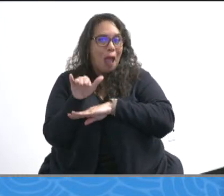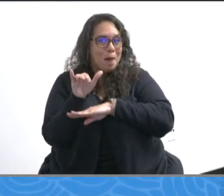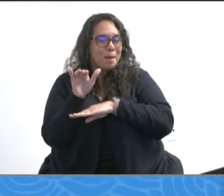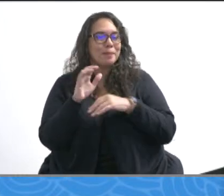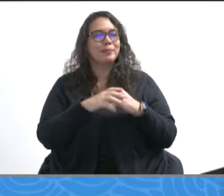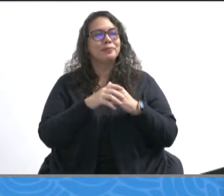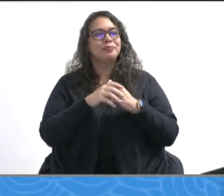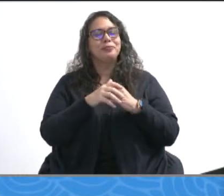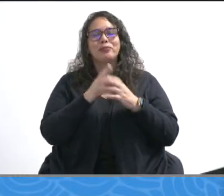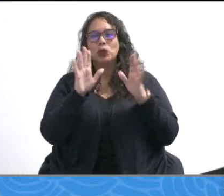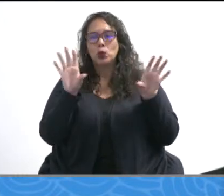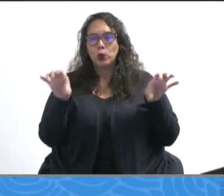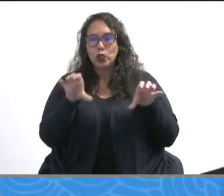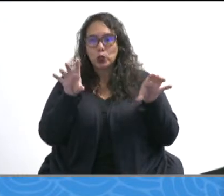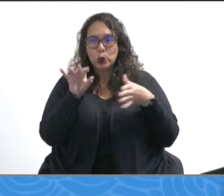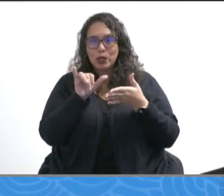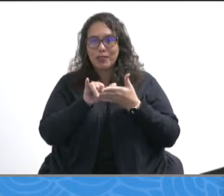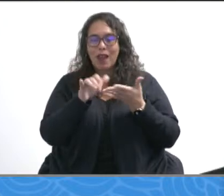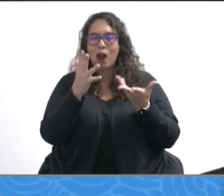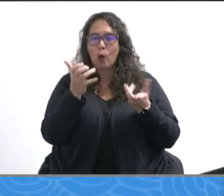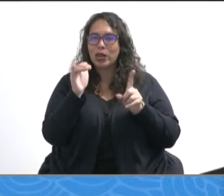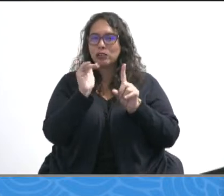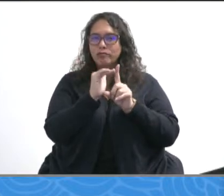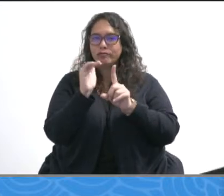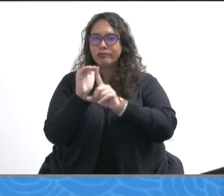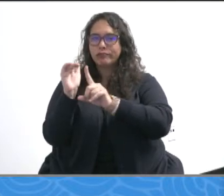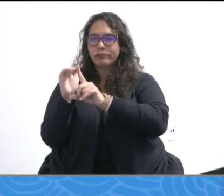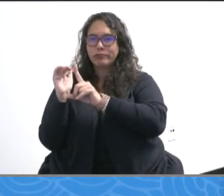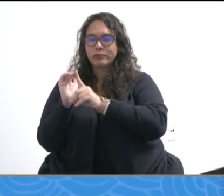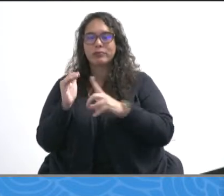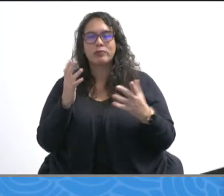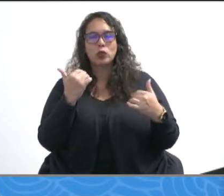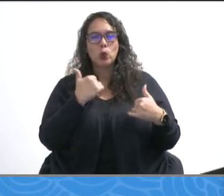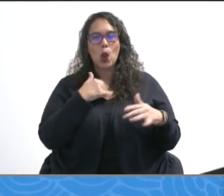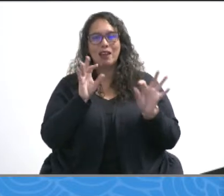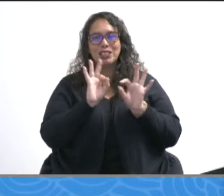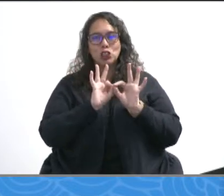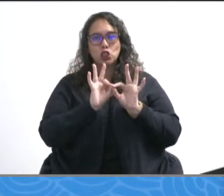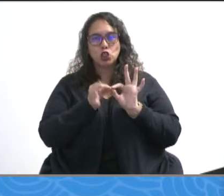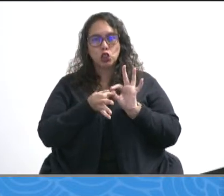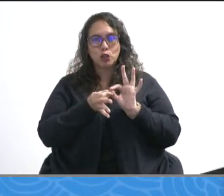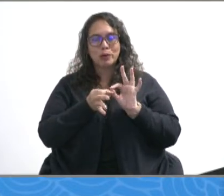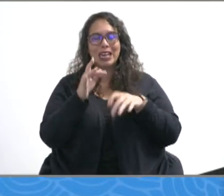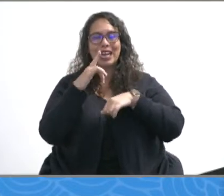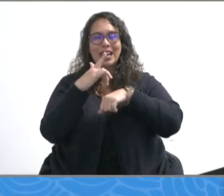As we do that, I want to remind you that we have interpretation available